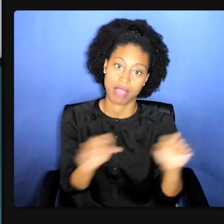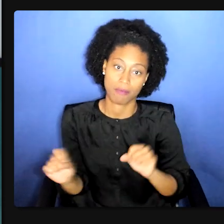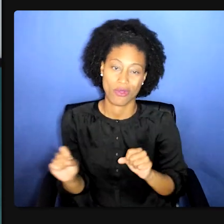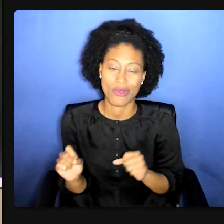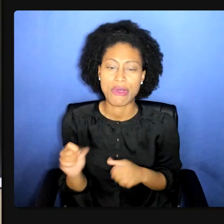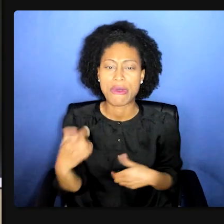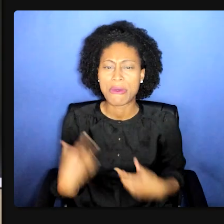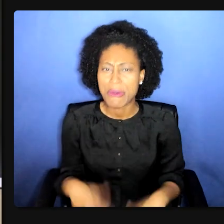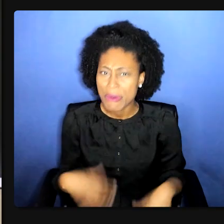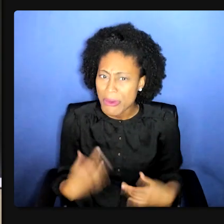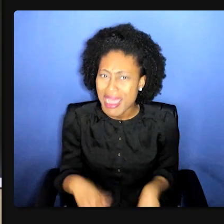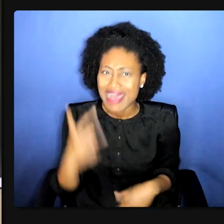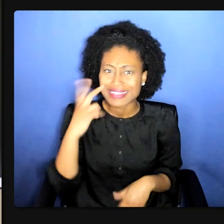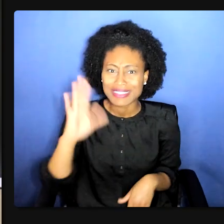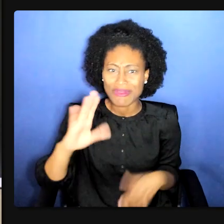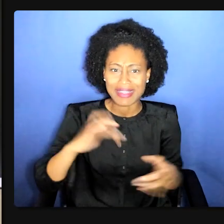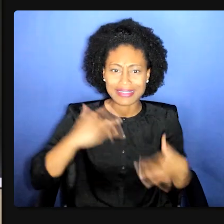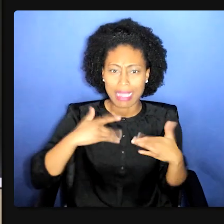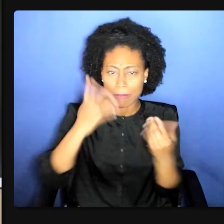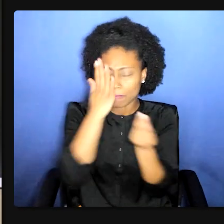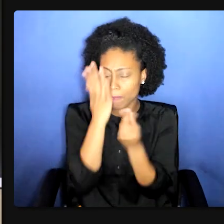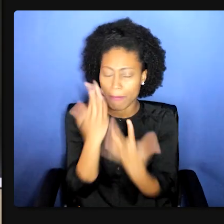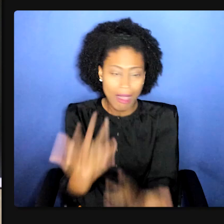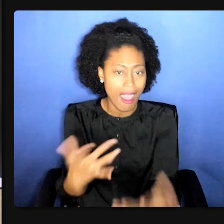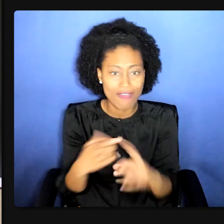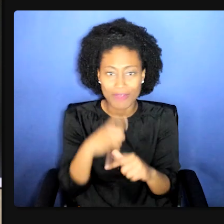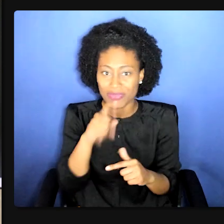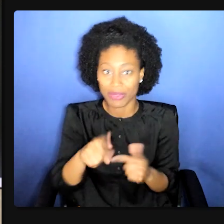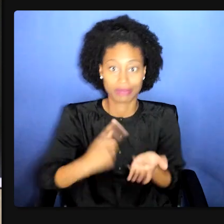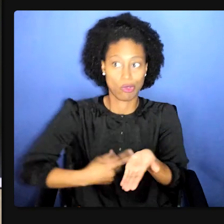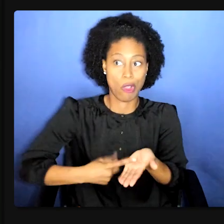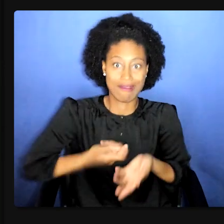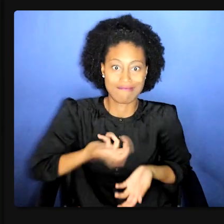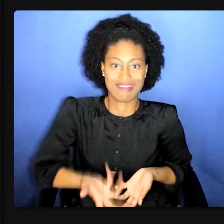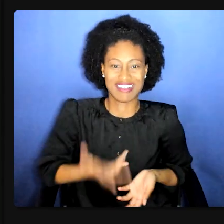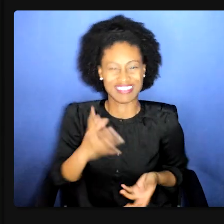i can see the excitement just radiating off of you as you talk about it curtis do you want to